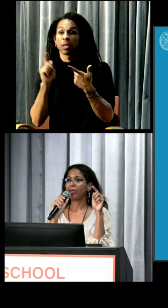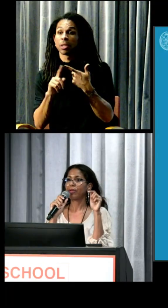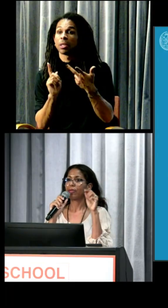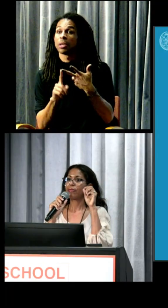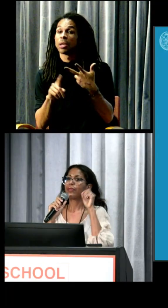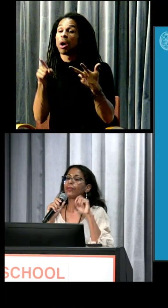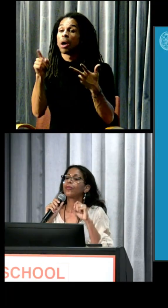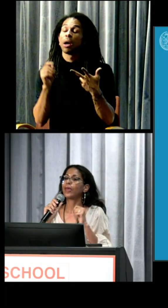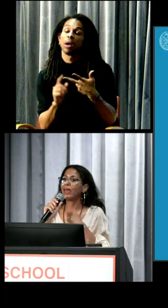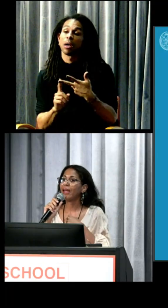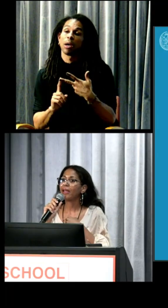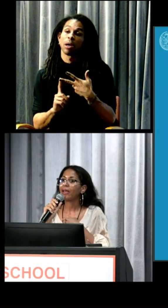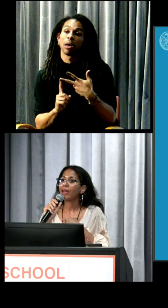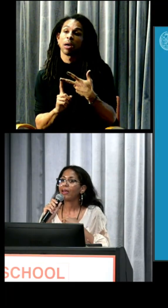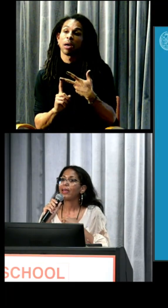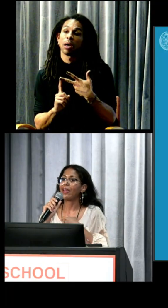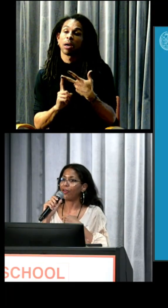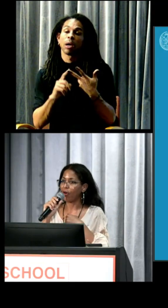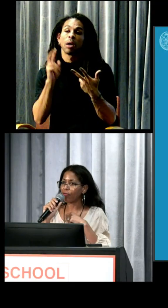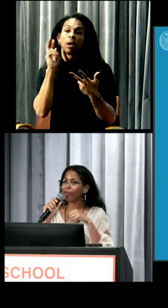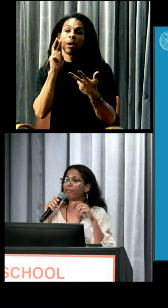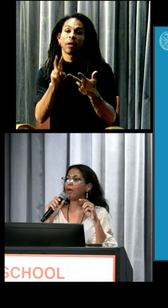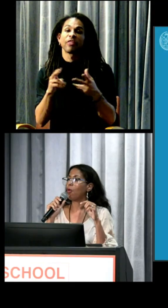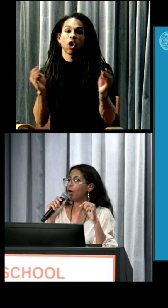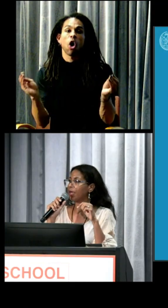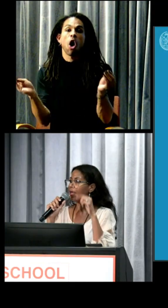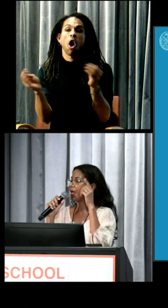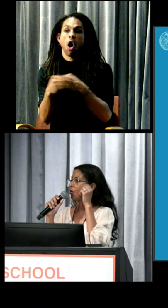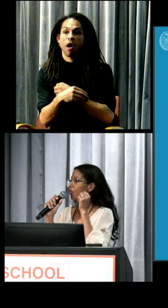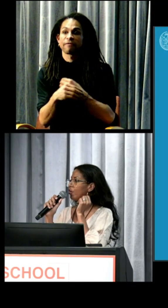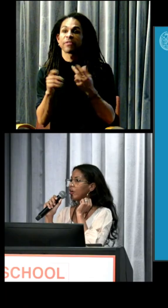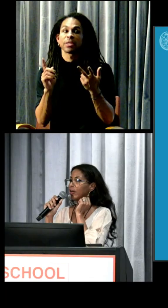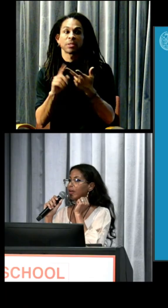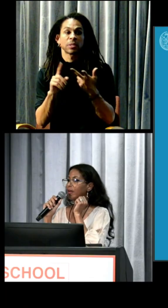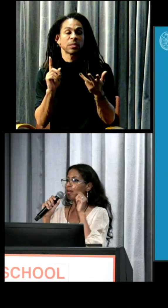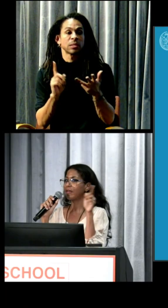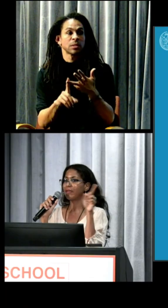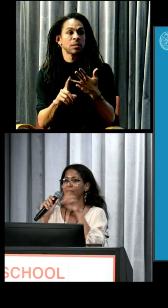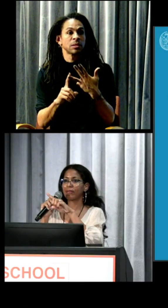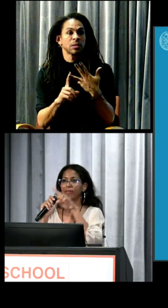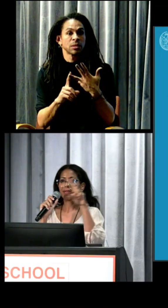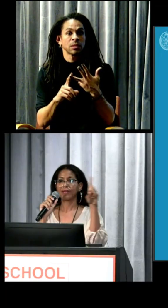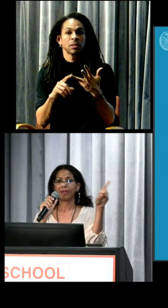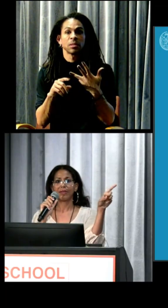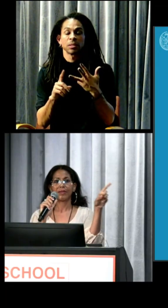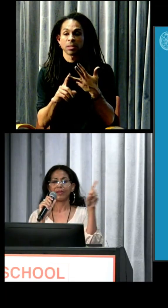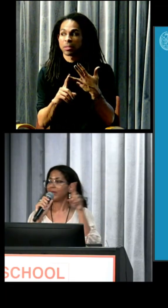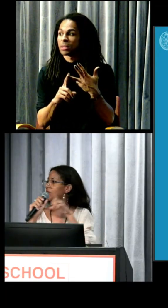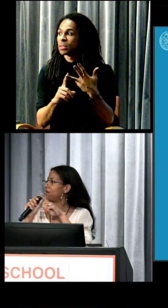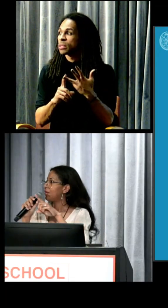streetscape infrastructure, and the data sets that are listed there on the right demonstrate some of